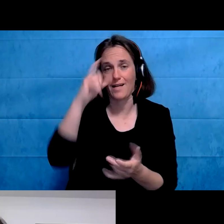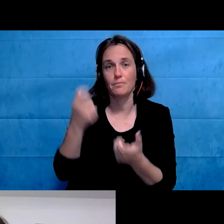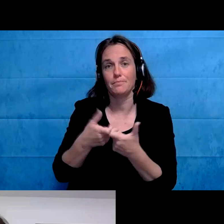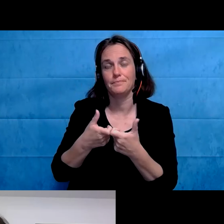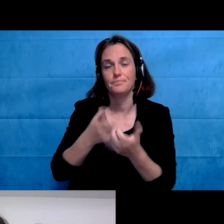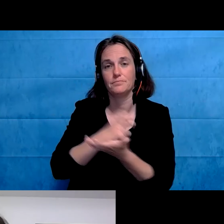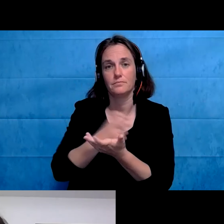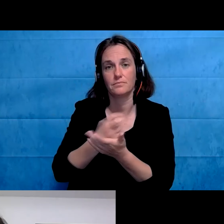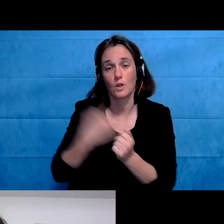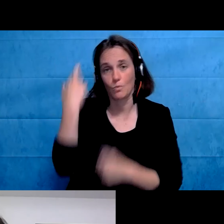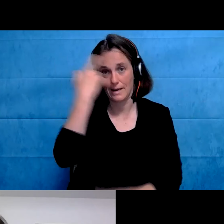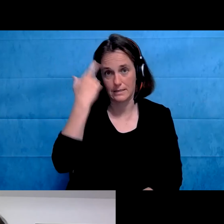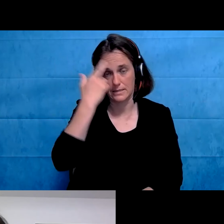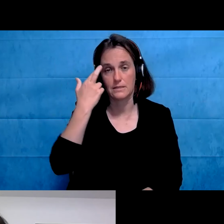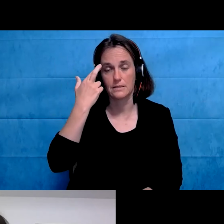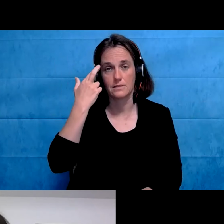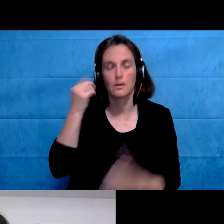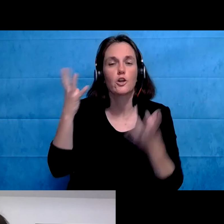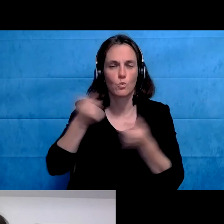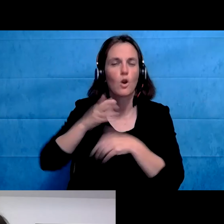You wanna warn people about those as well.